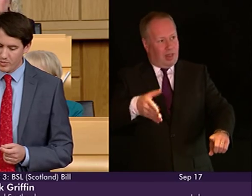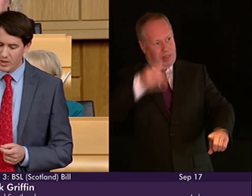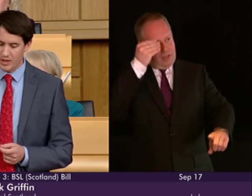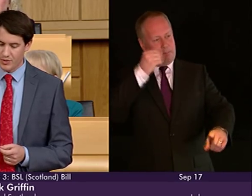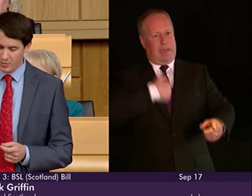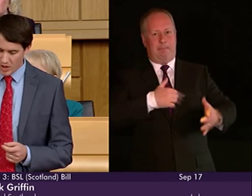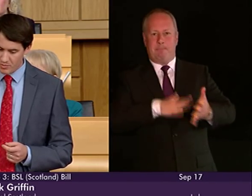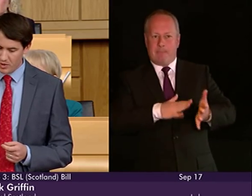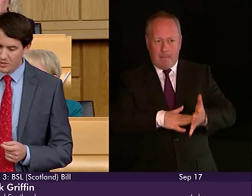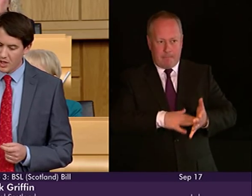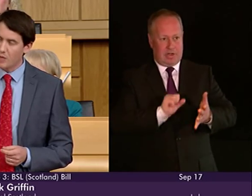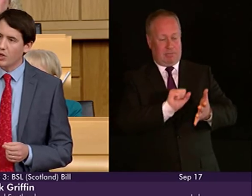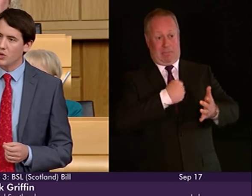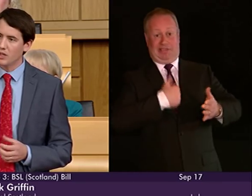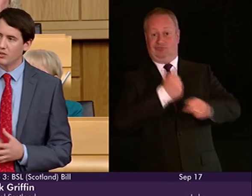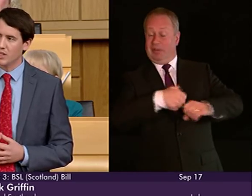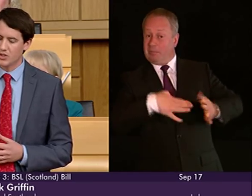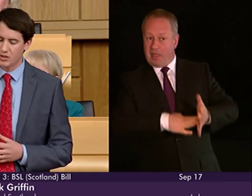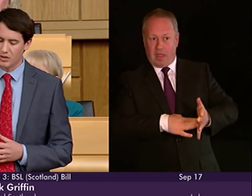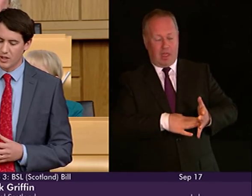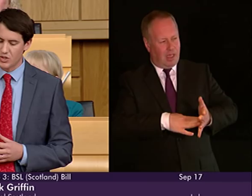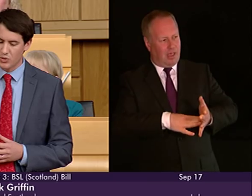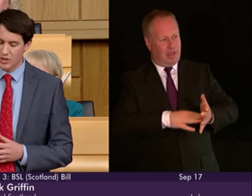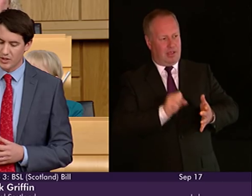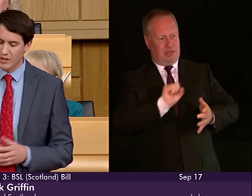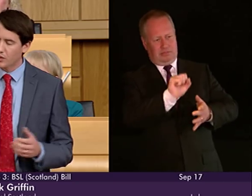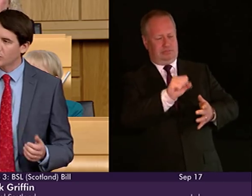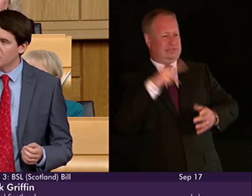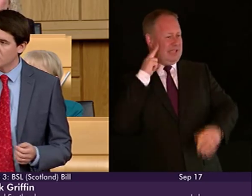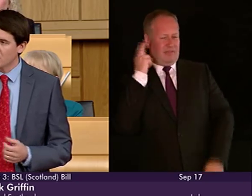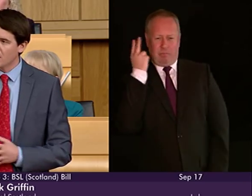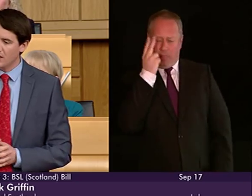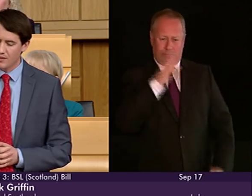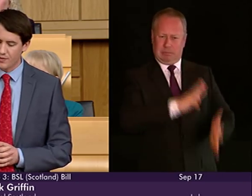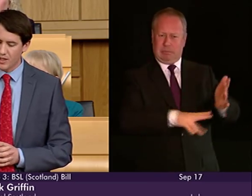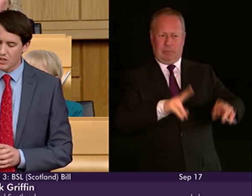mum and her mum about how they raised their children, the difficulties that they faced,